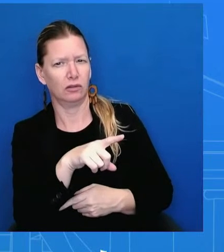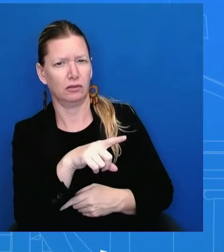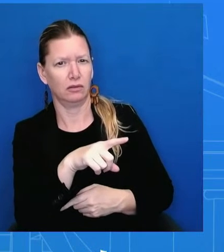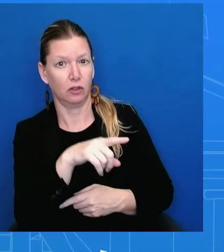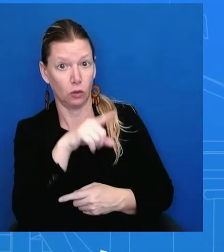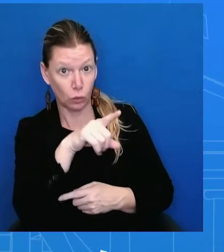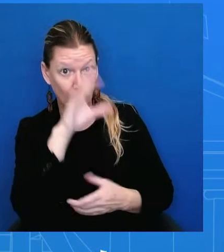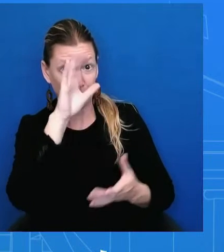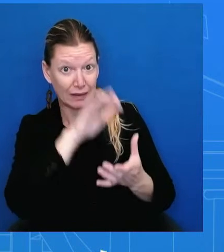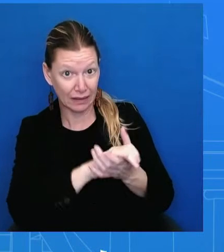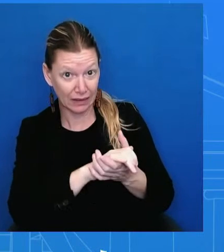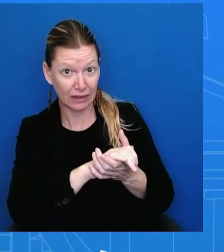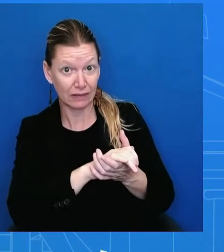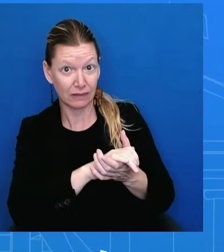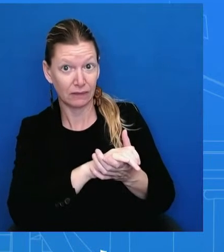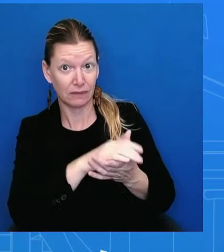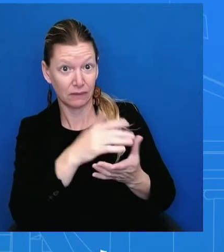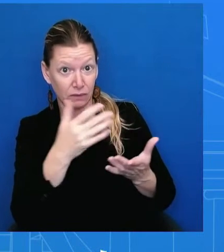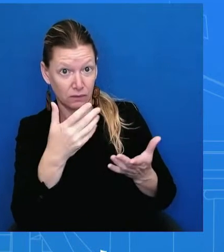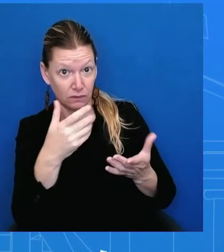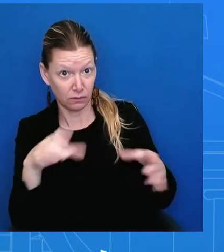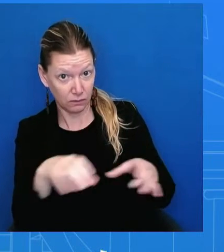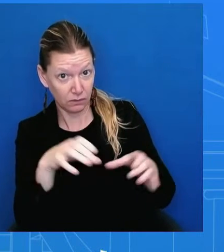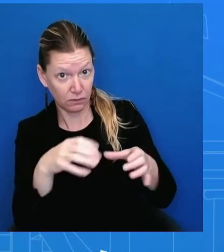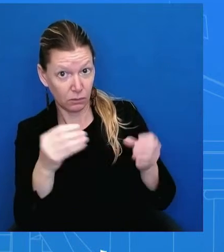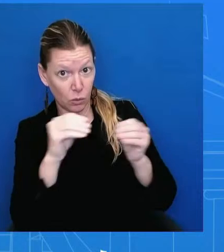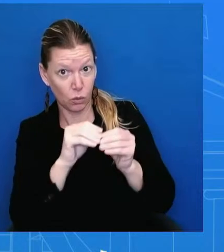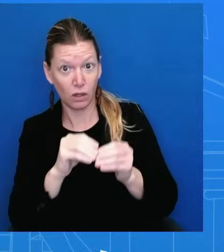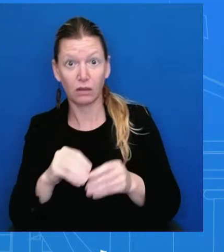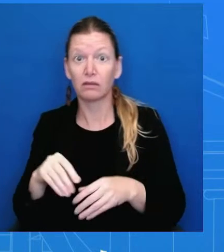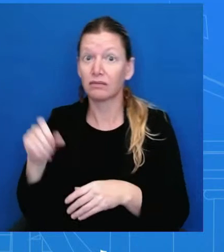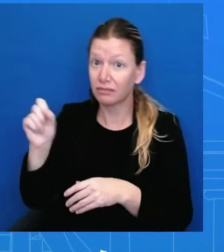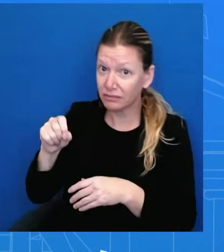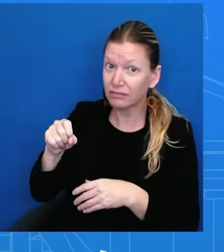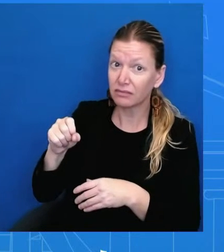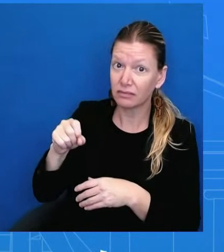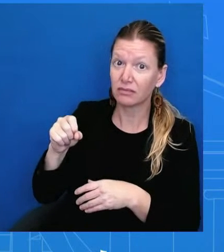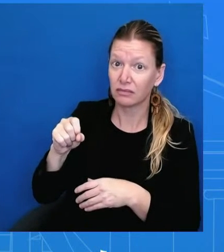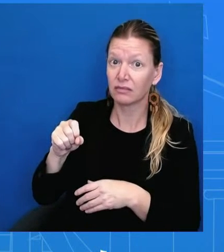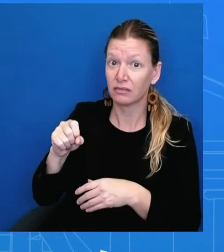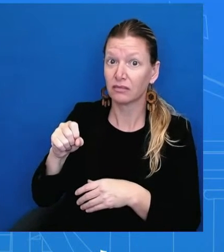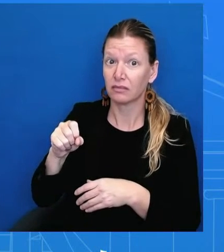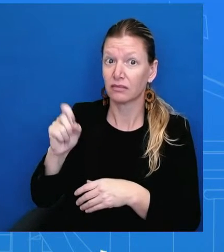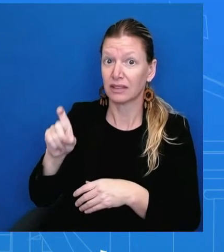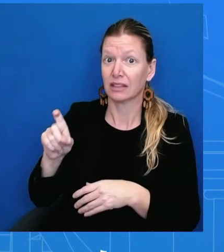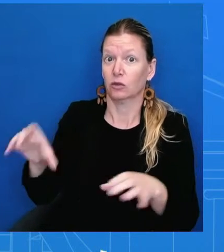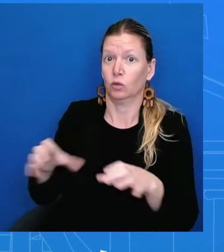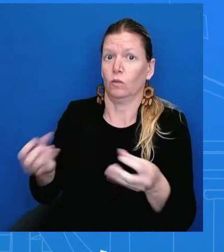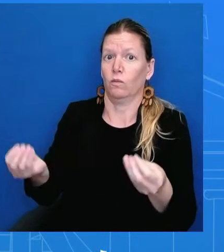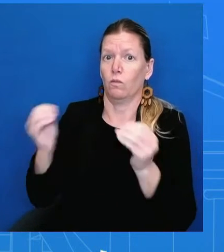And we're going to continue to have conversations with them about how they're prosecuting these -- these operations. Ms. Jean-Pierre: Go ahead.